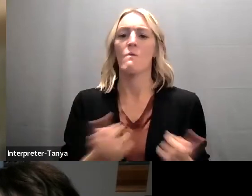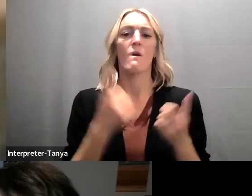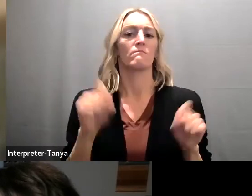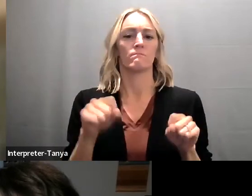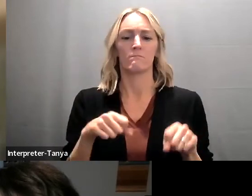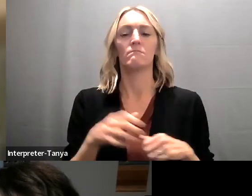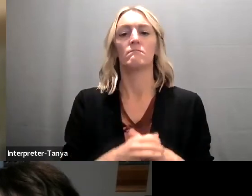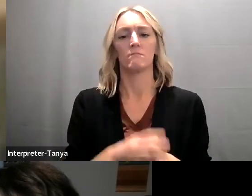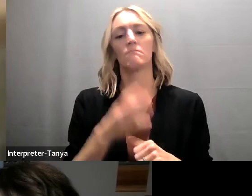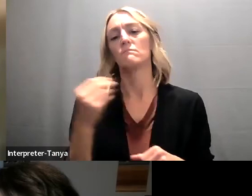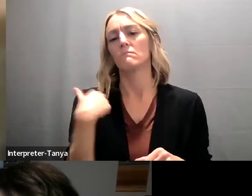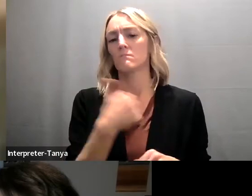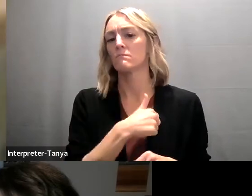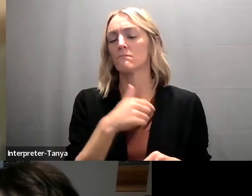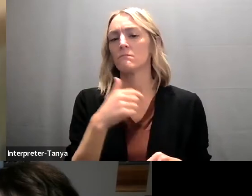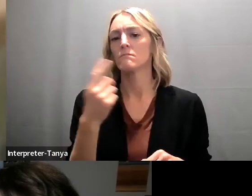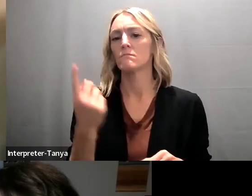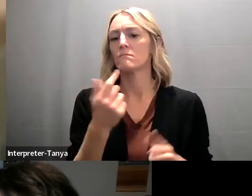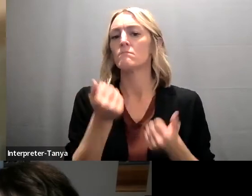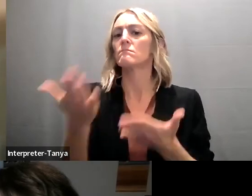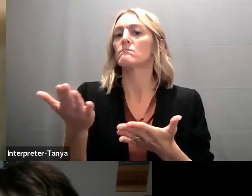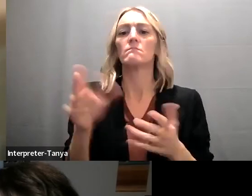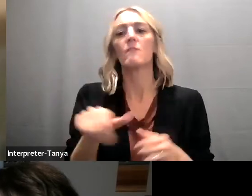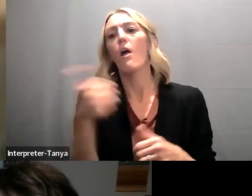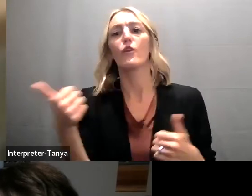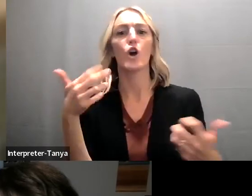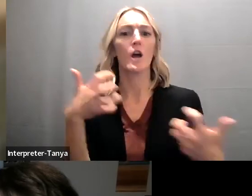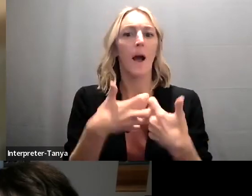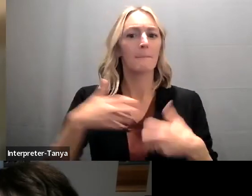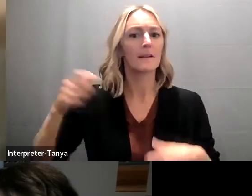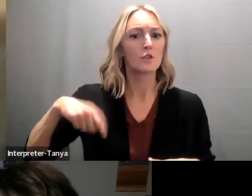We also provide whatever accommodation are need are necessary.